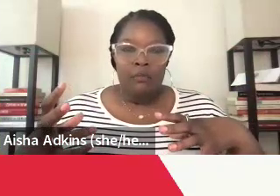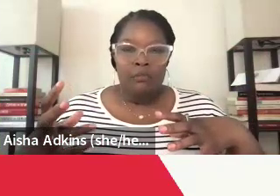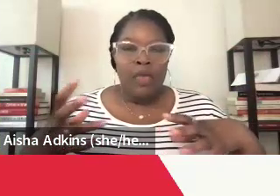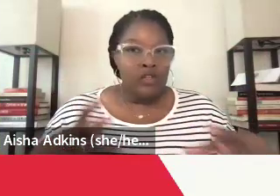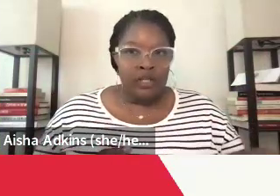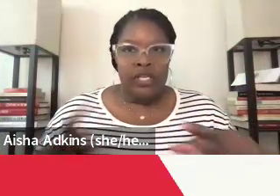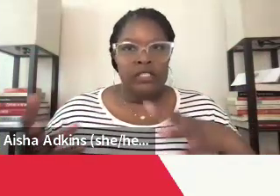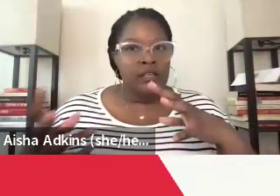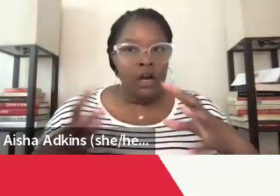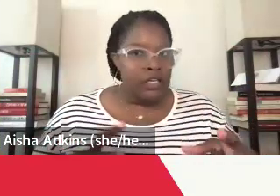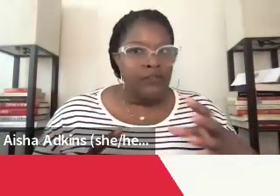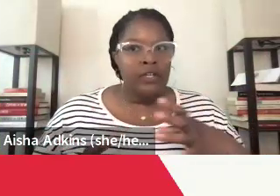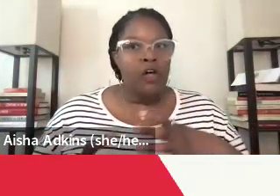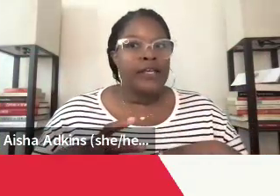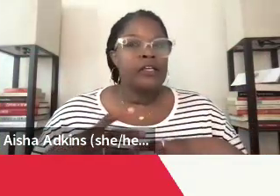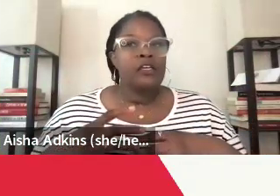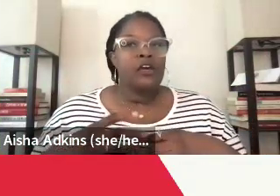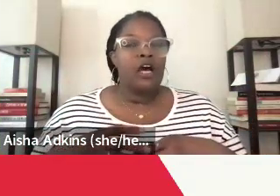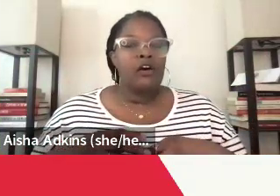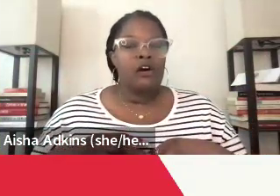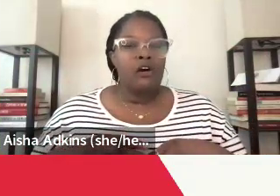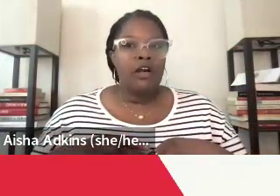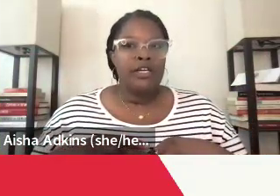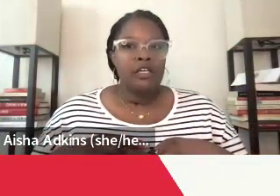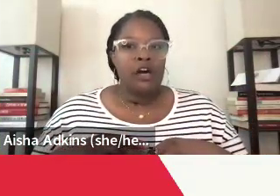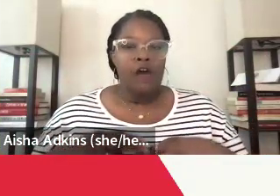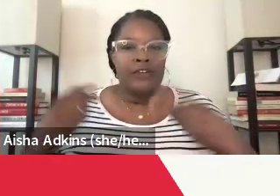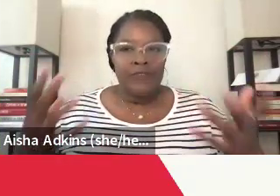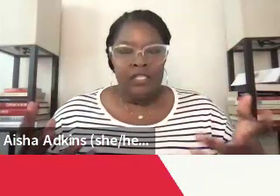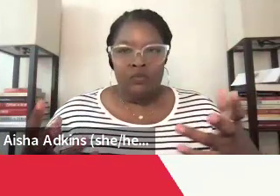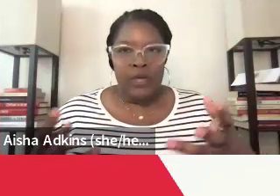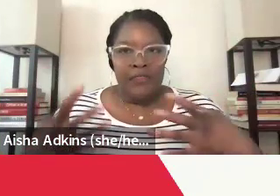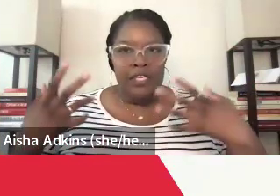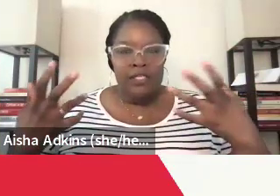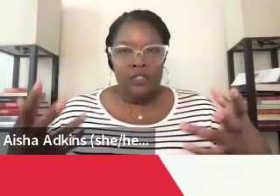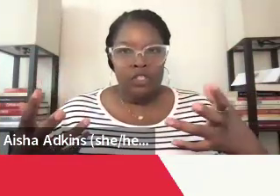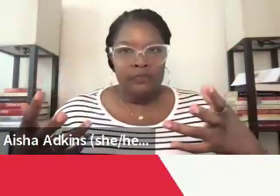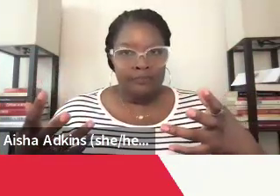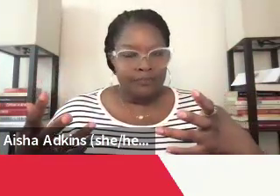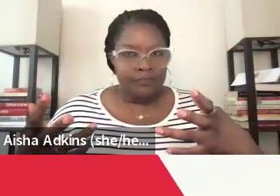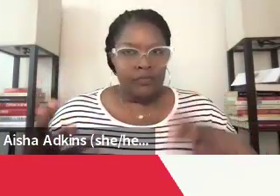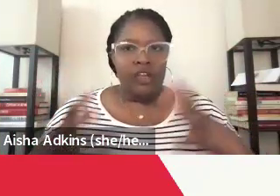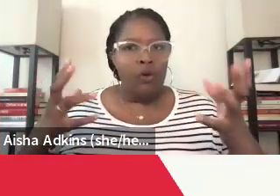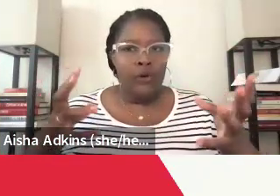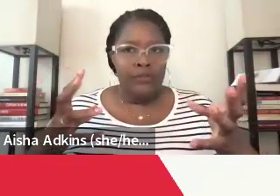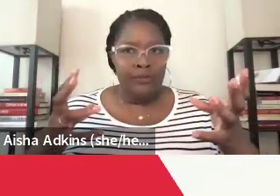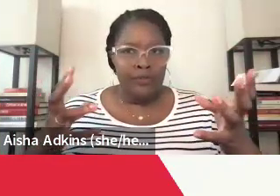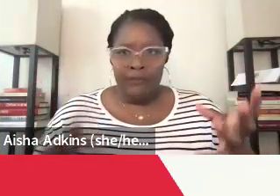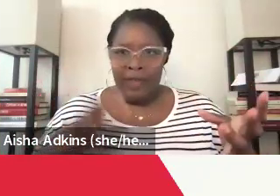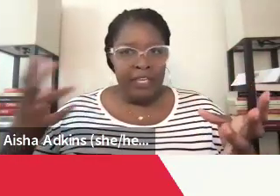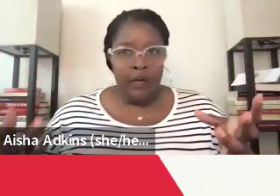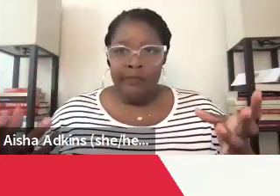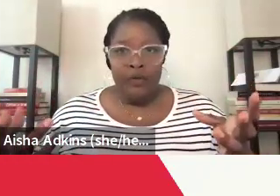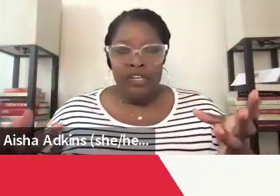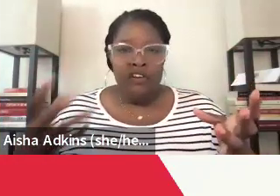mental illness, cognitive decline, are often faced with the decision or their family caregivers